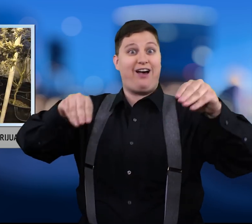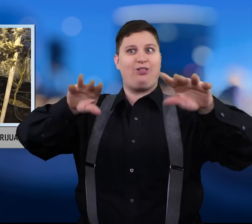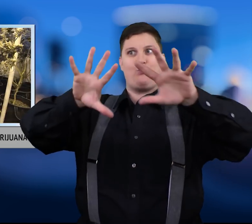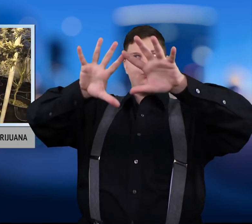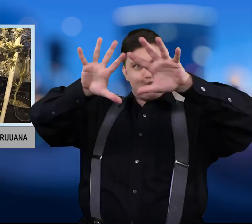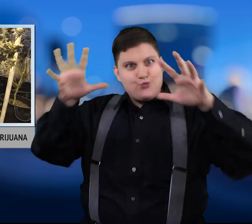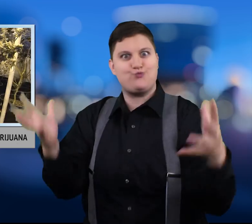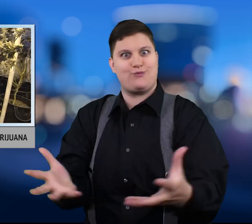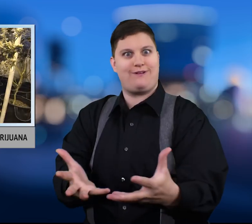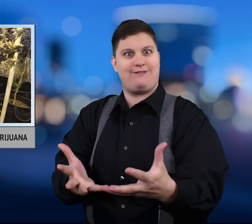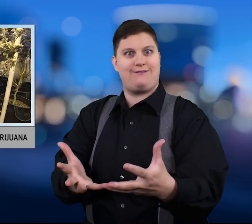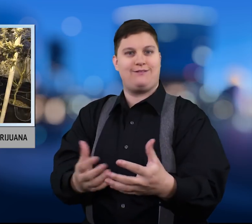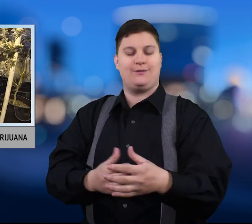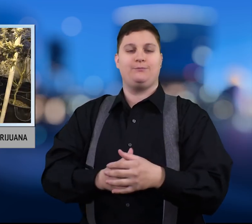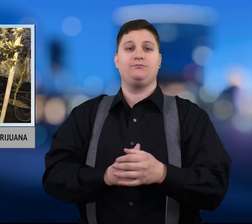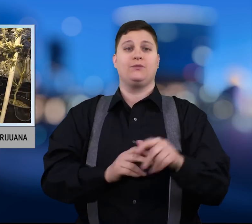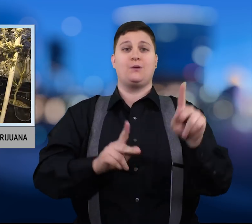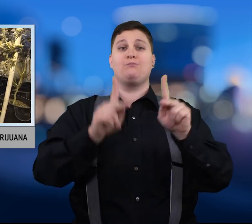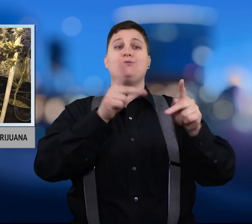overseas exports.